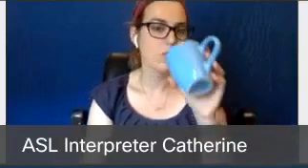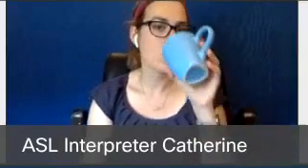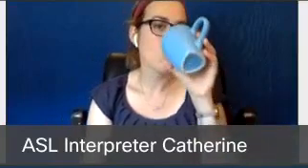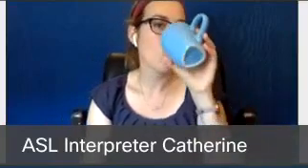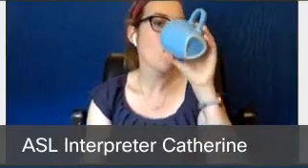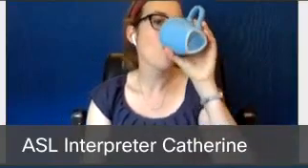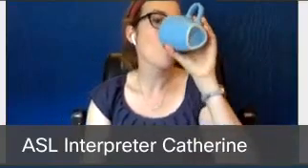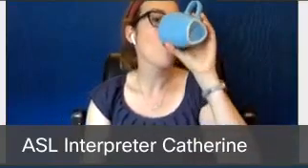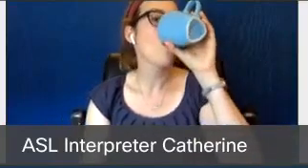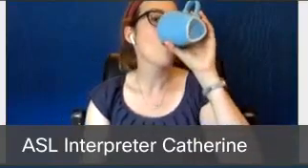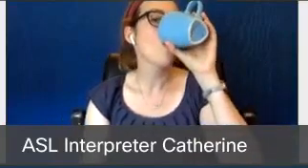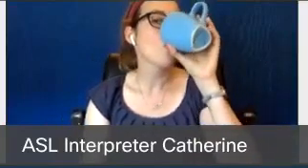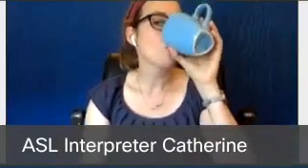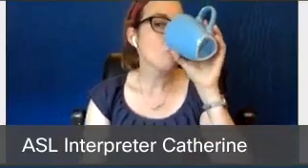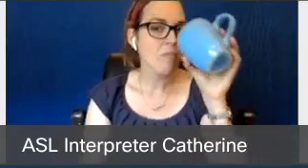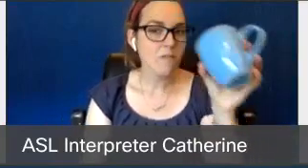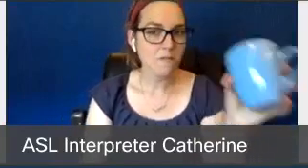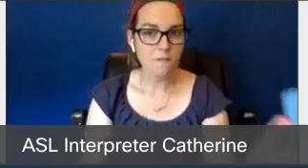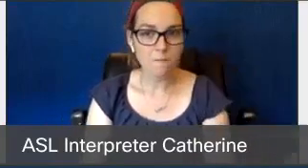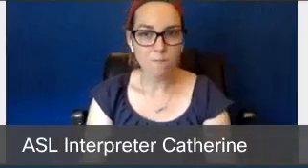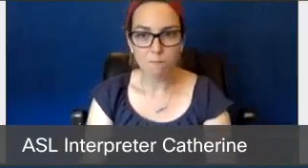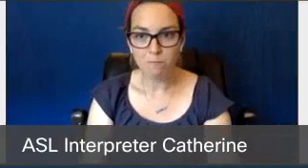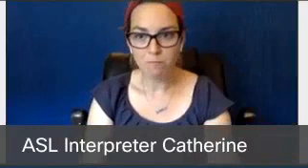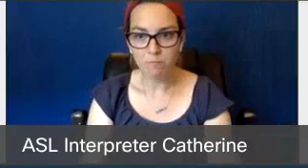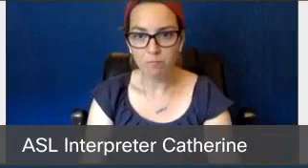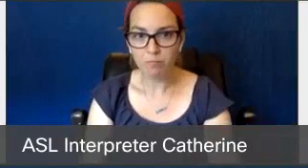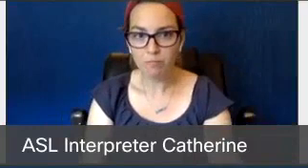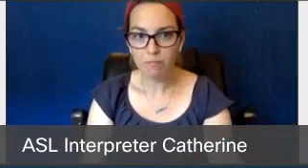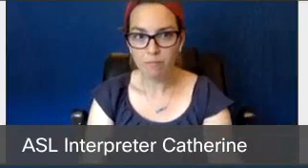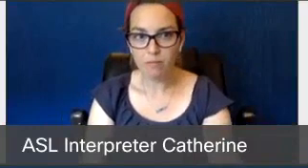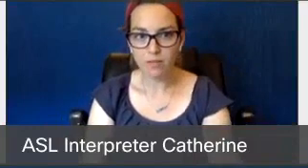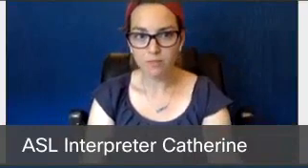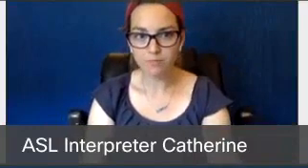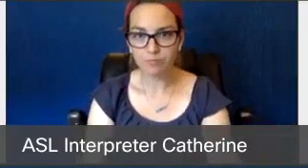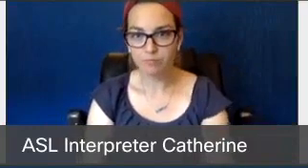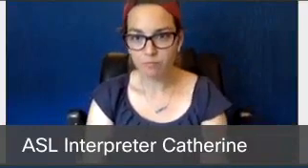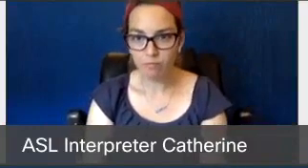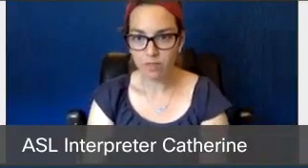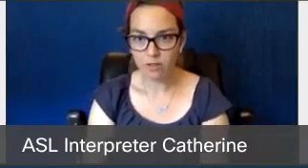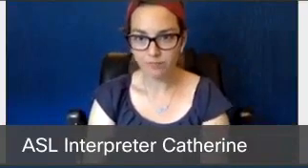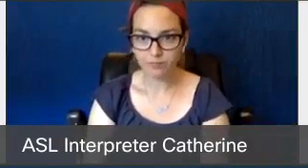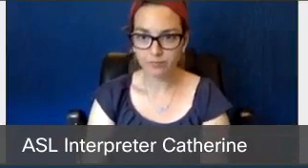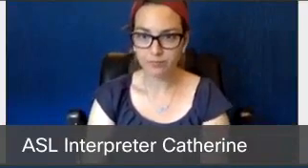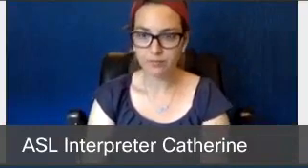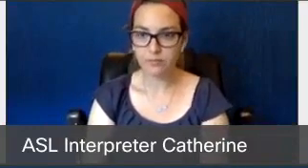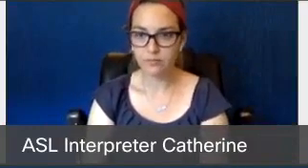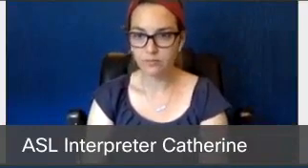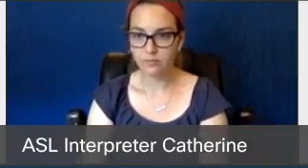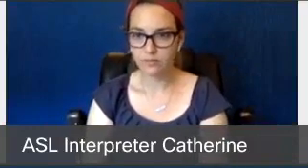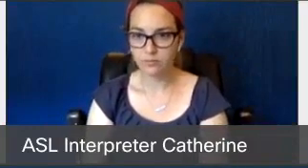I realize I'm short on time, the medical provider must execute an agreement with the drug court team and share the minimum necessary information,